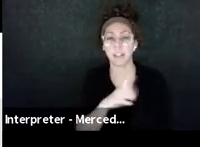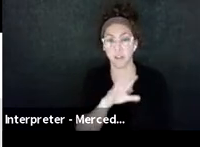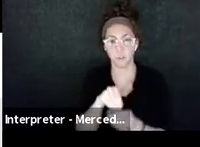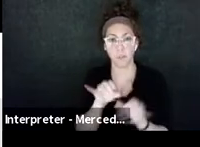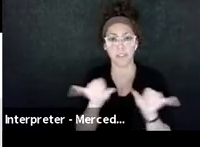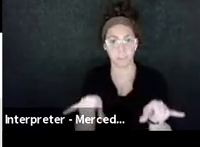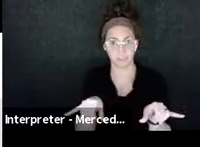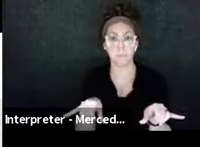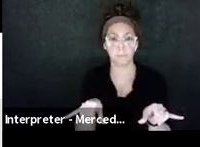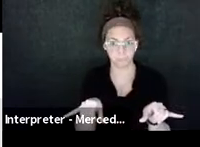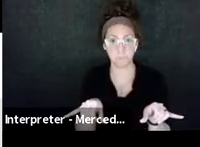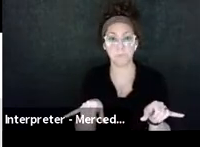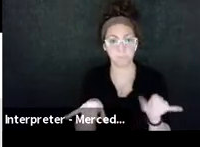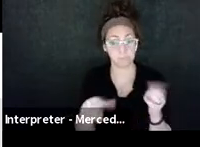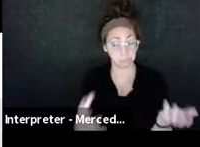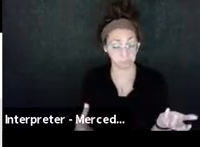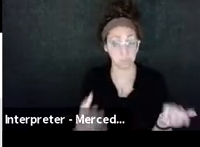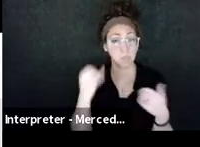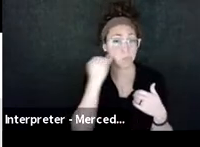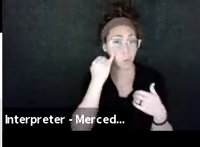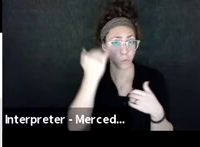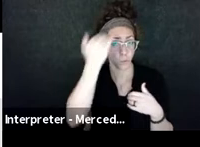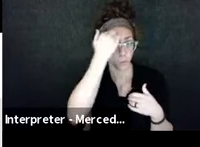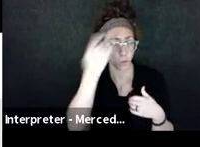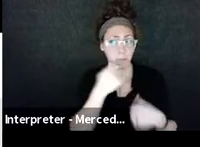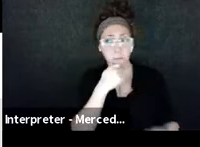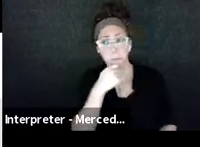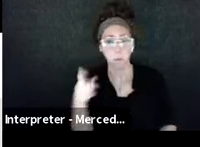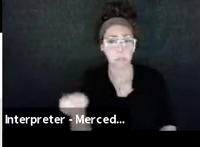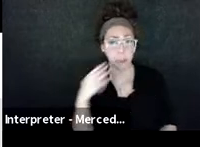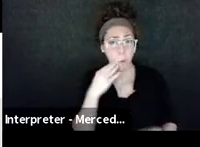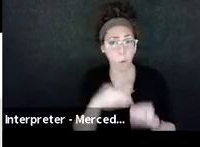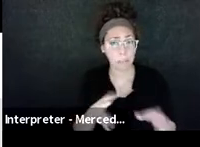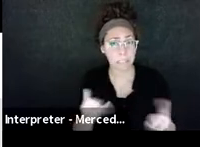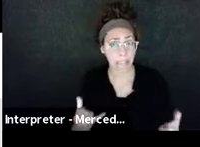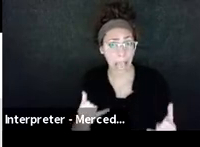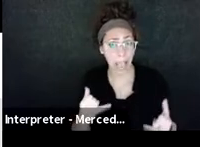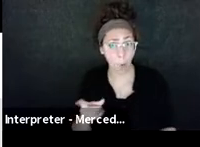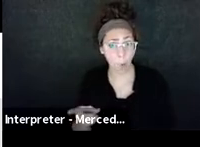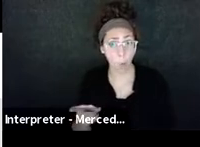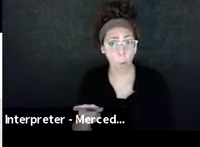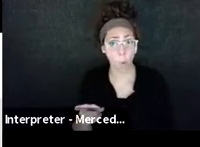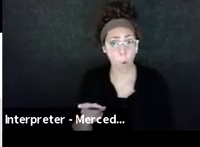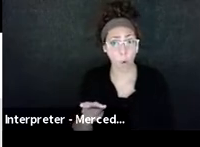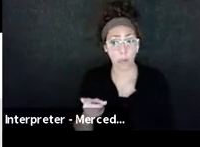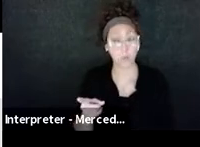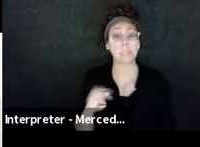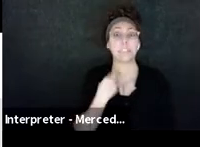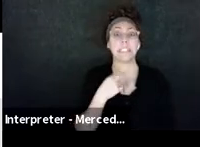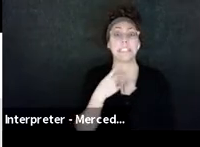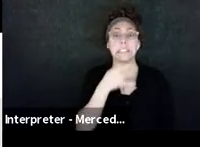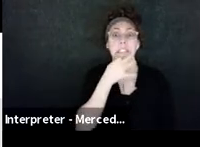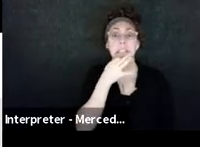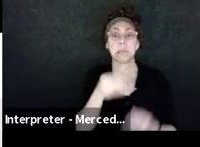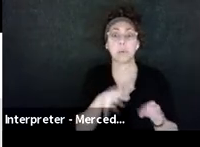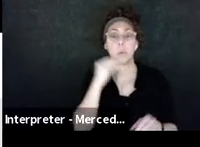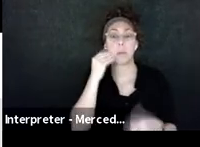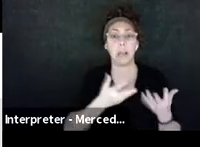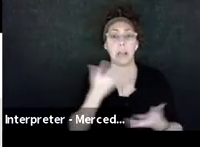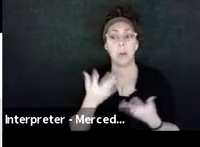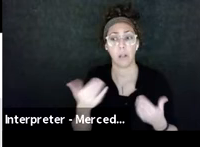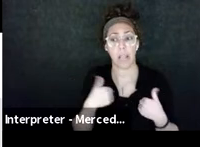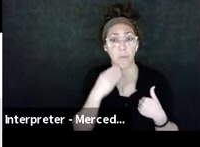maria.rodriguez: So if you know someone that's experiencing homelessness. Right now you although our m&a risk of becoming homeless or have some sort of housing crisis or housing instability.